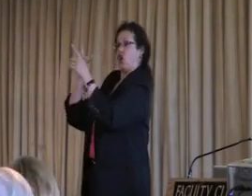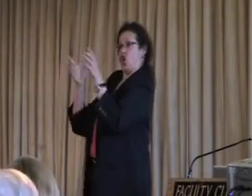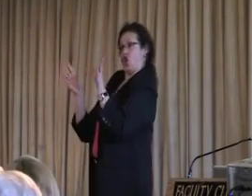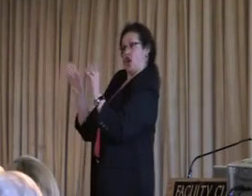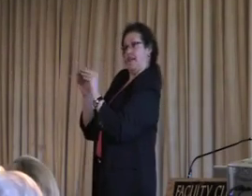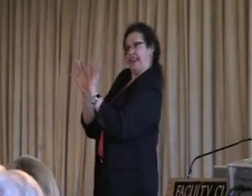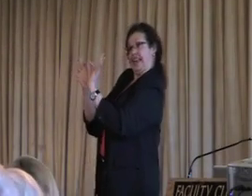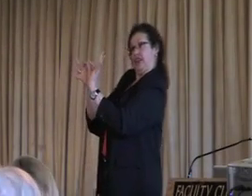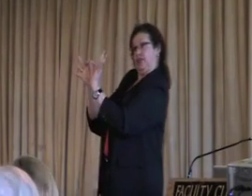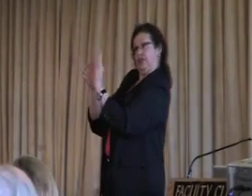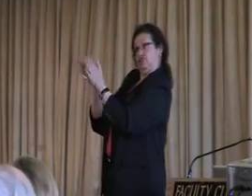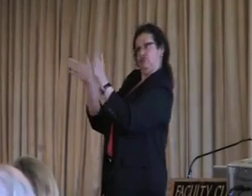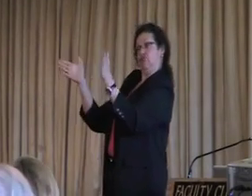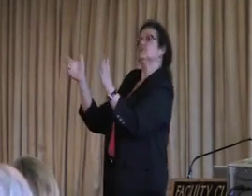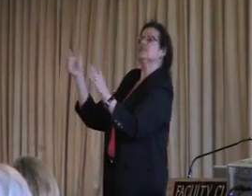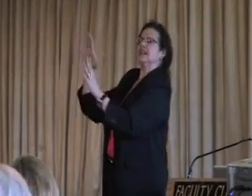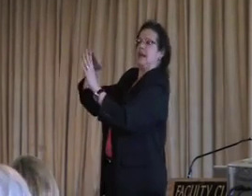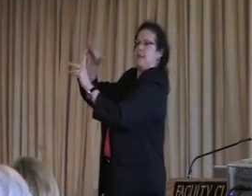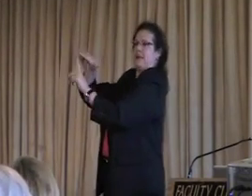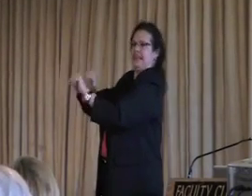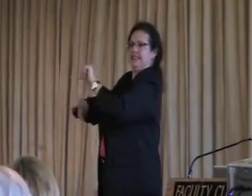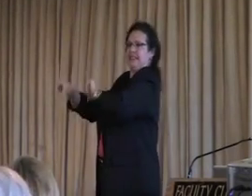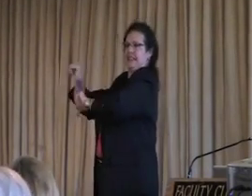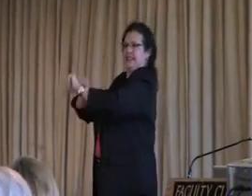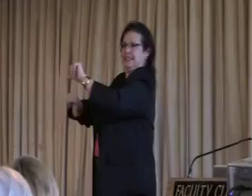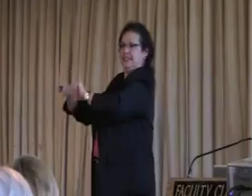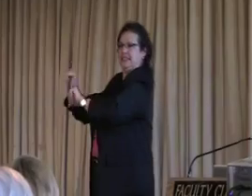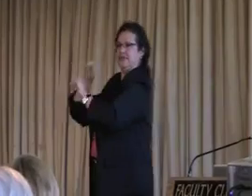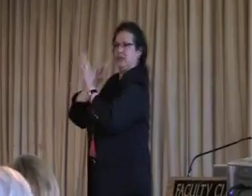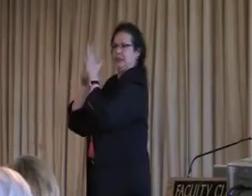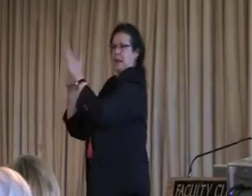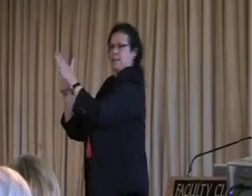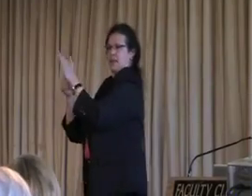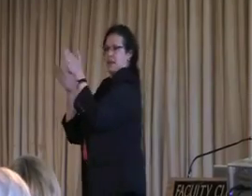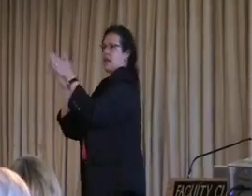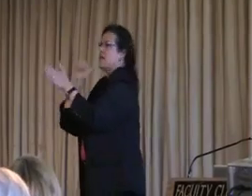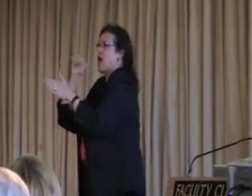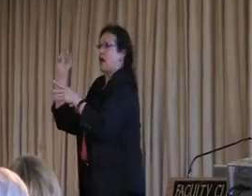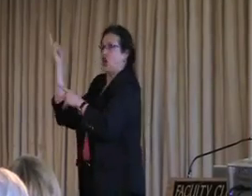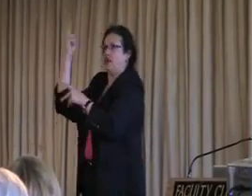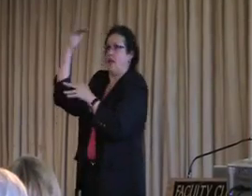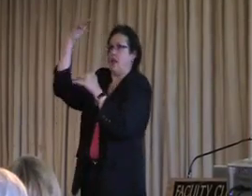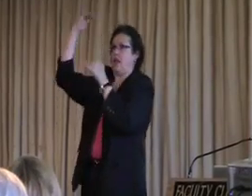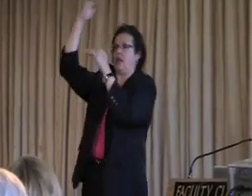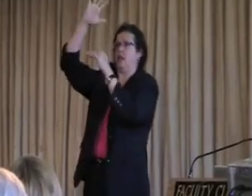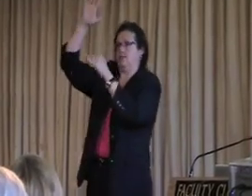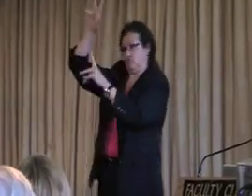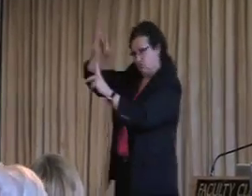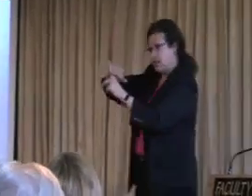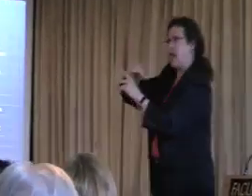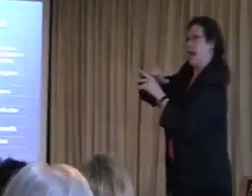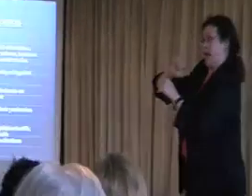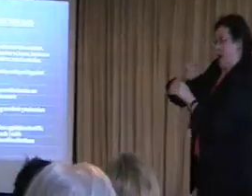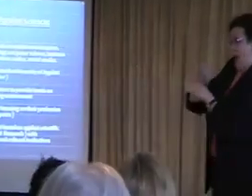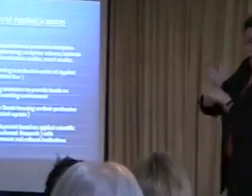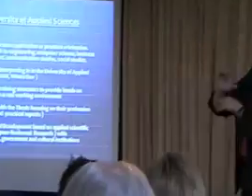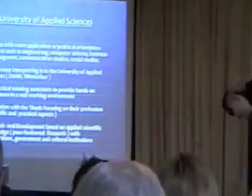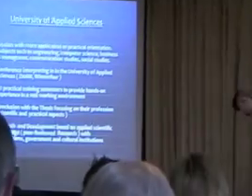science, business management. And we also have conference interpreting at the university